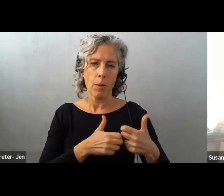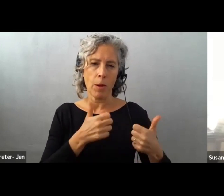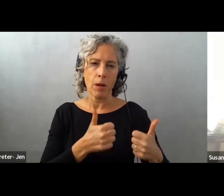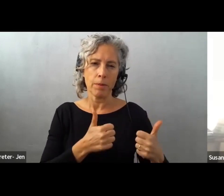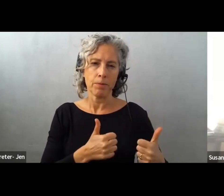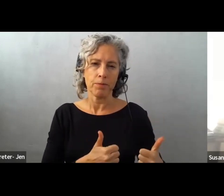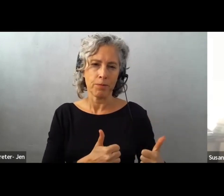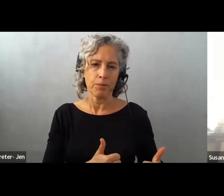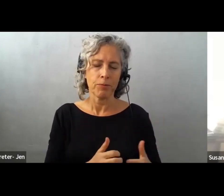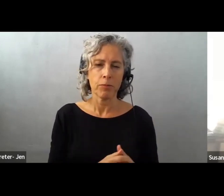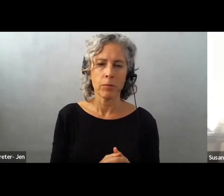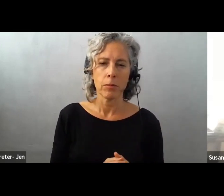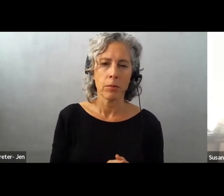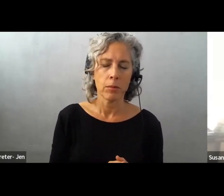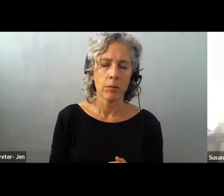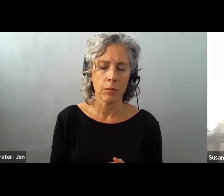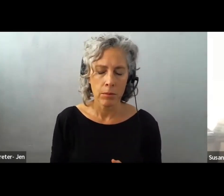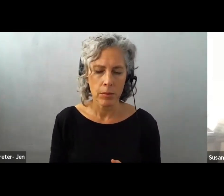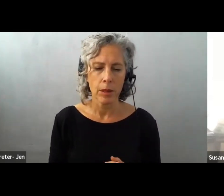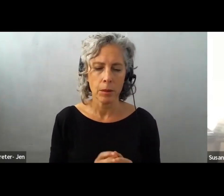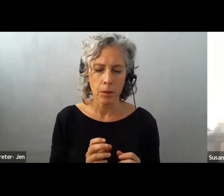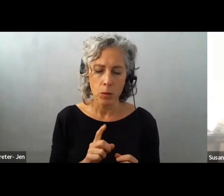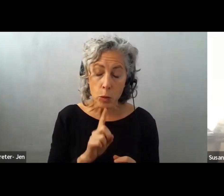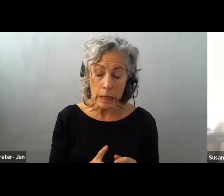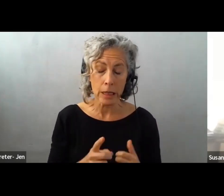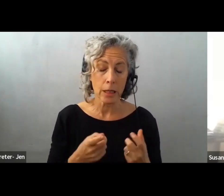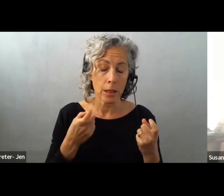which made it very dangerous for